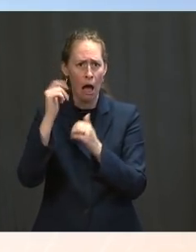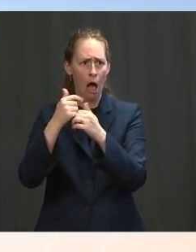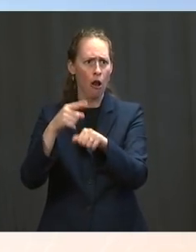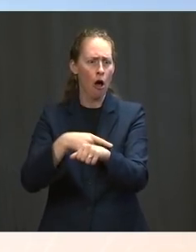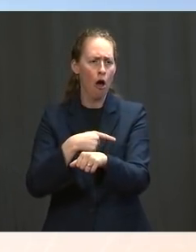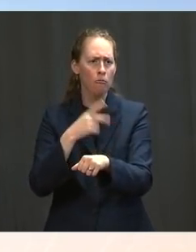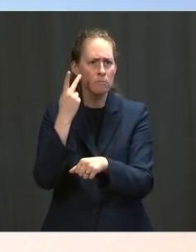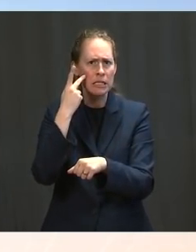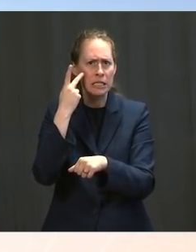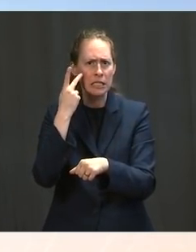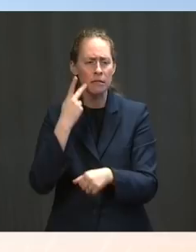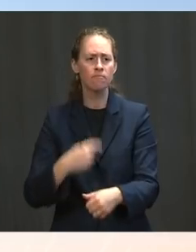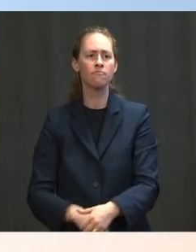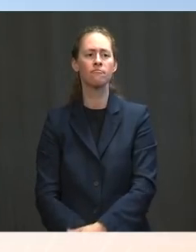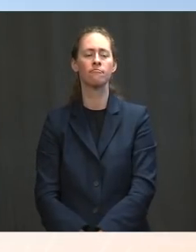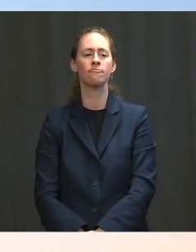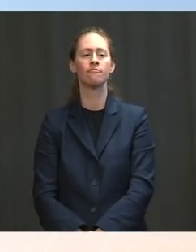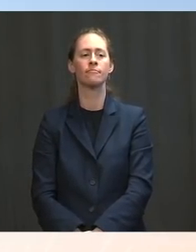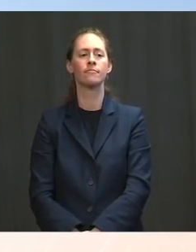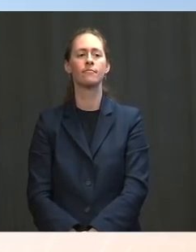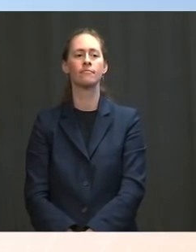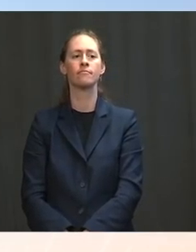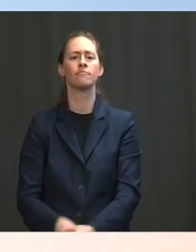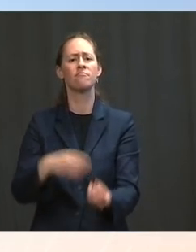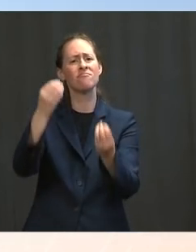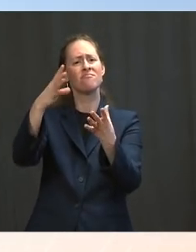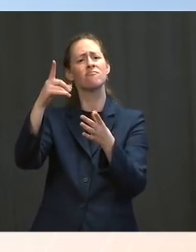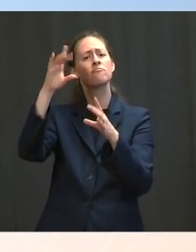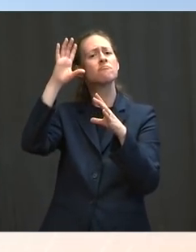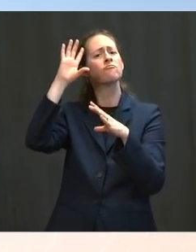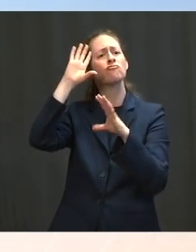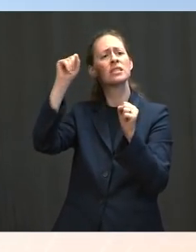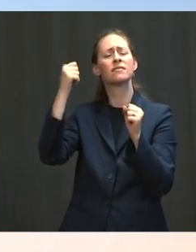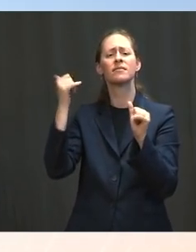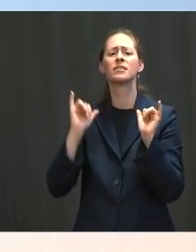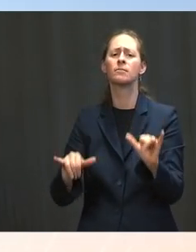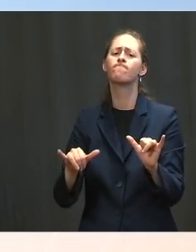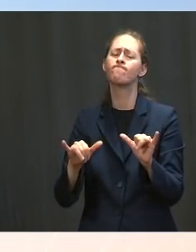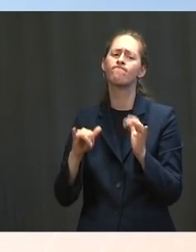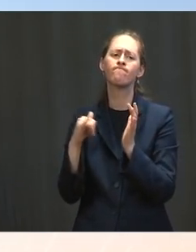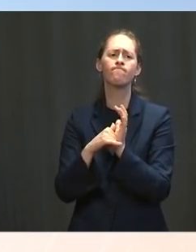I will note that the President continues to work to address violent crime.